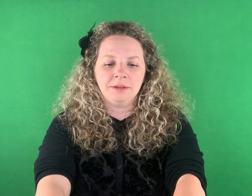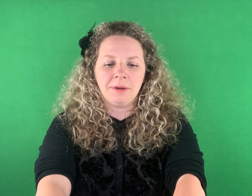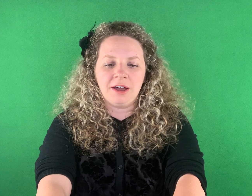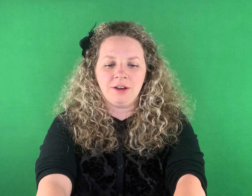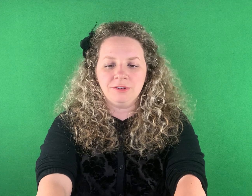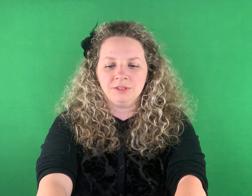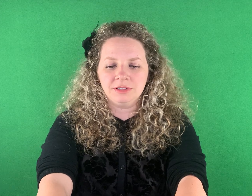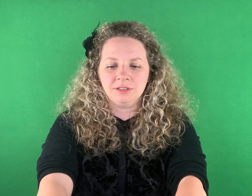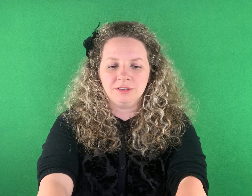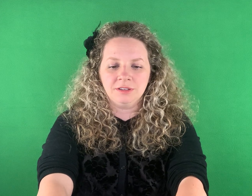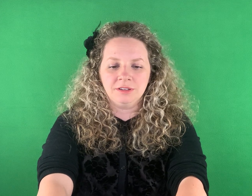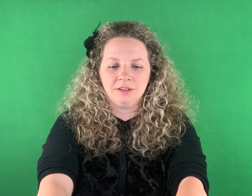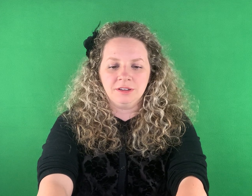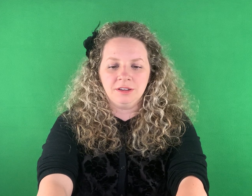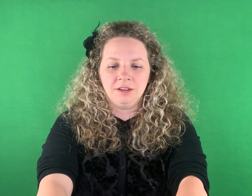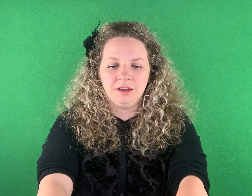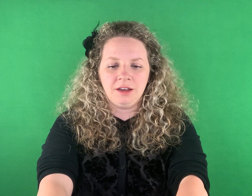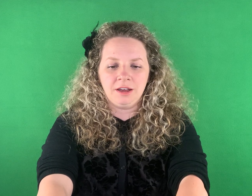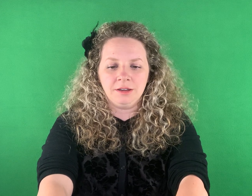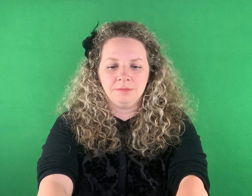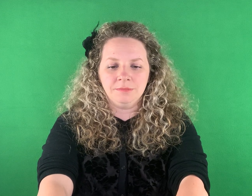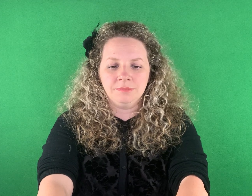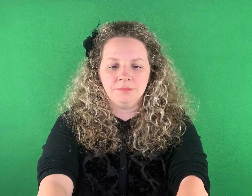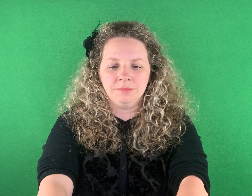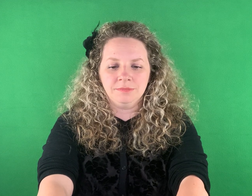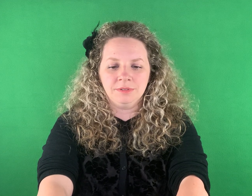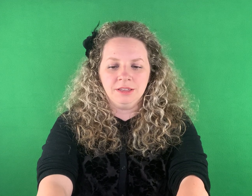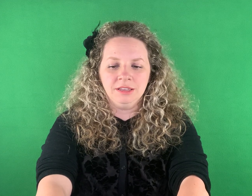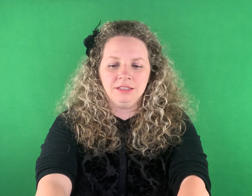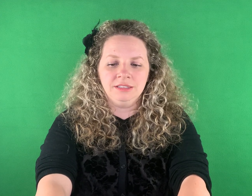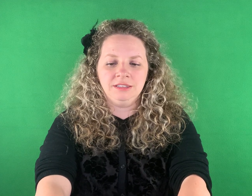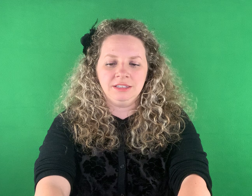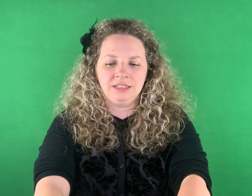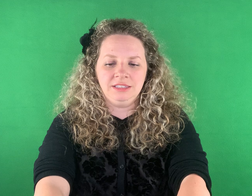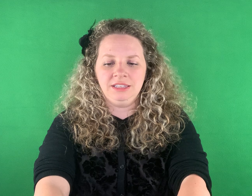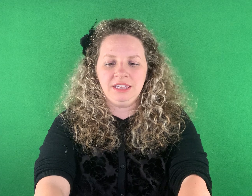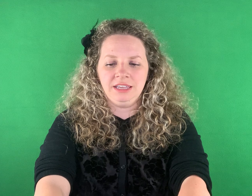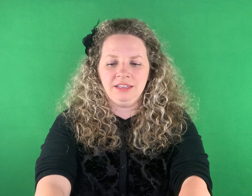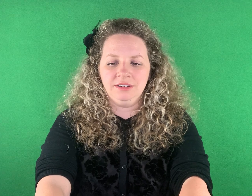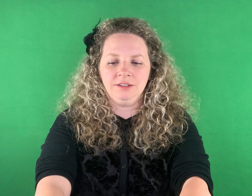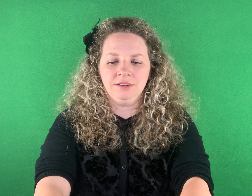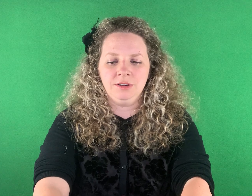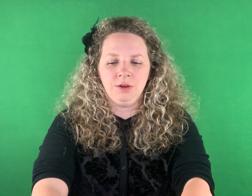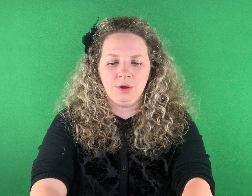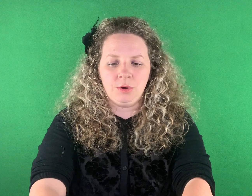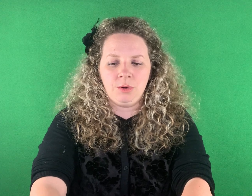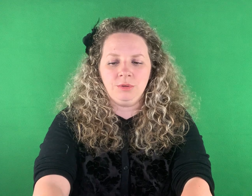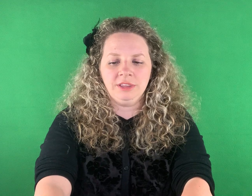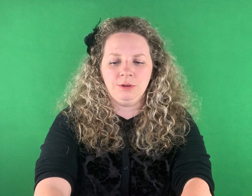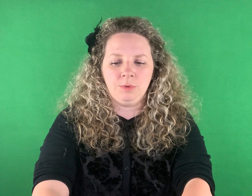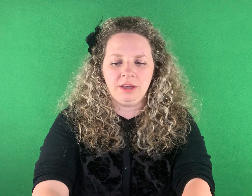ME EXPERIENCE GOOD